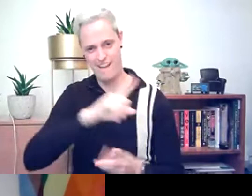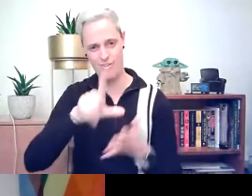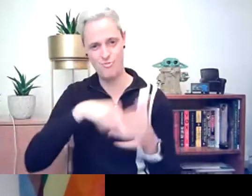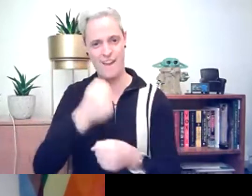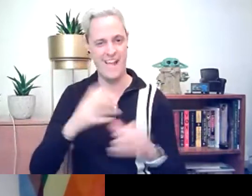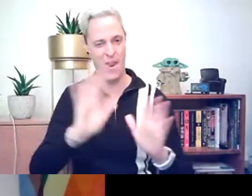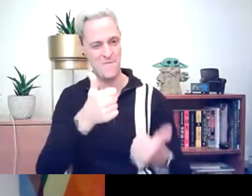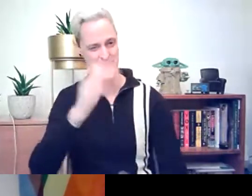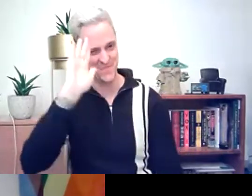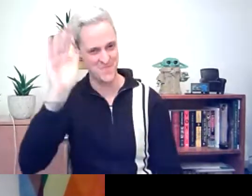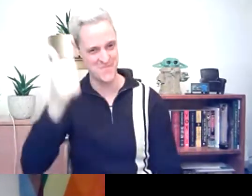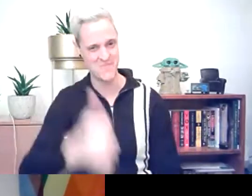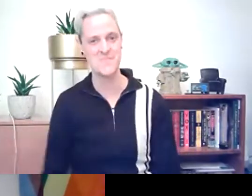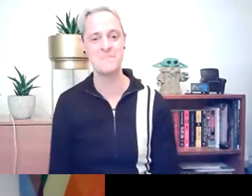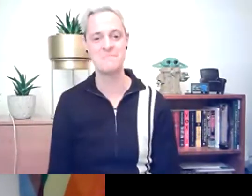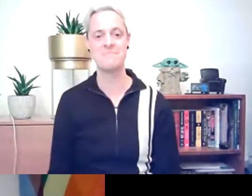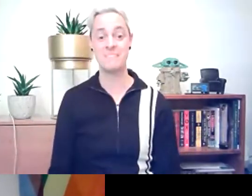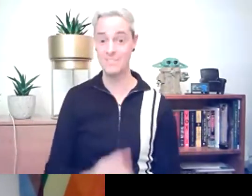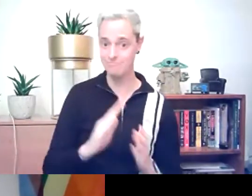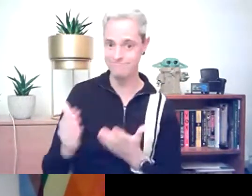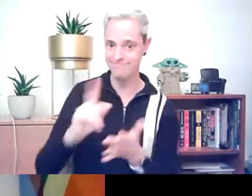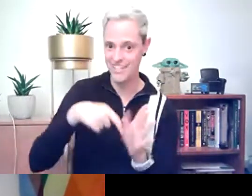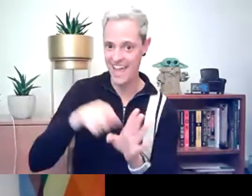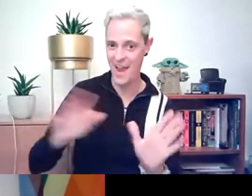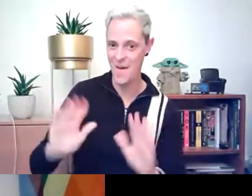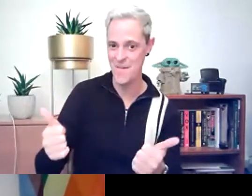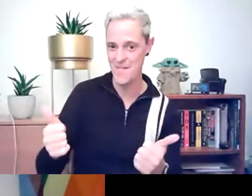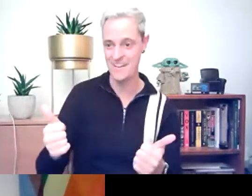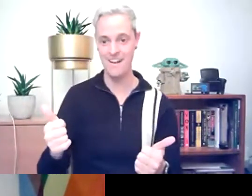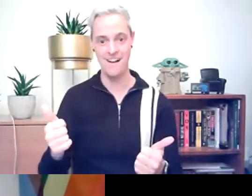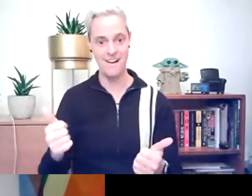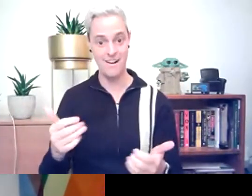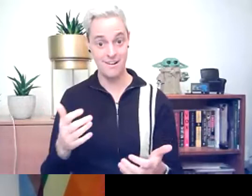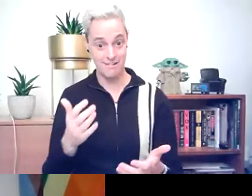look back on now and I would do differently is that we, we didn't represent true diversity